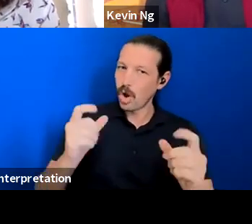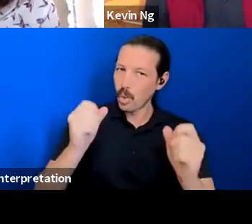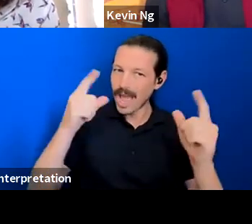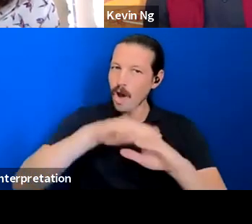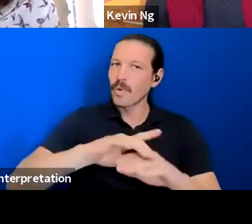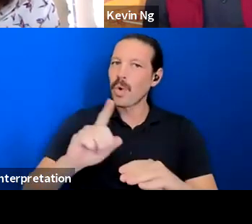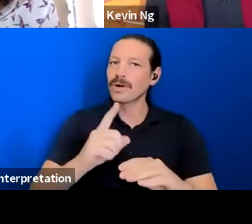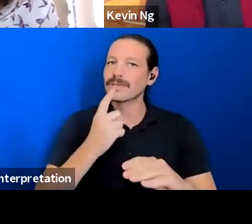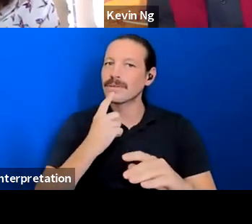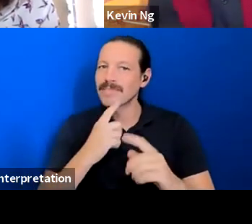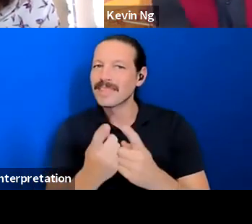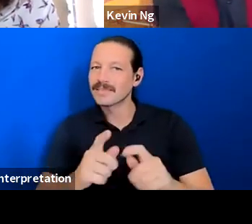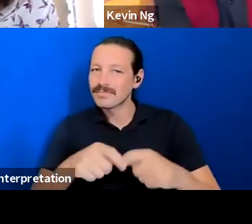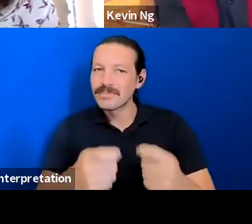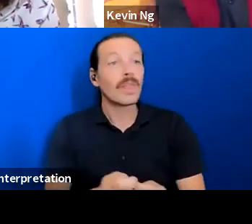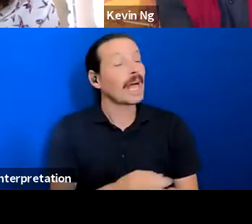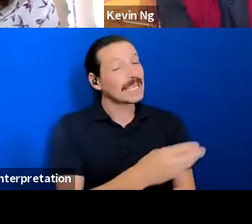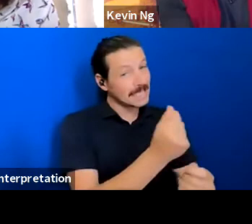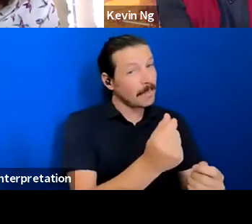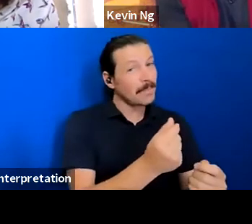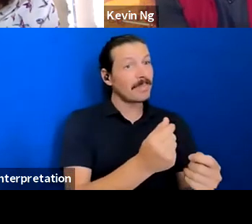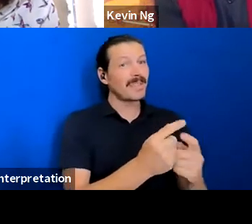which is really heart breaking because there's lots of great work we can't support,